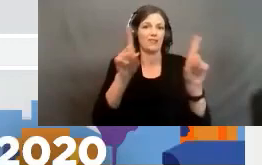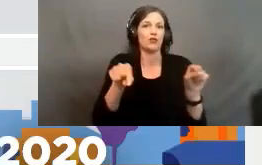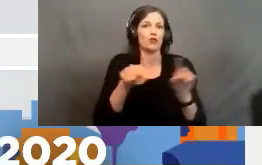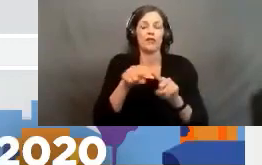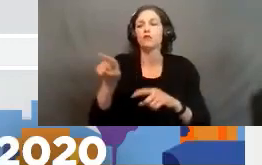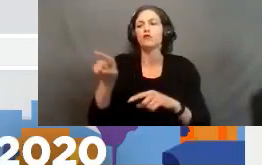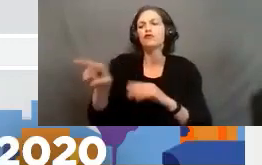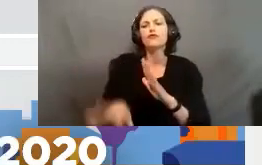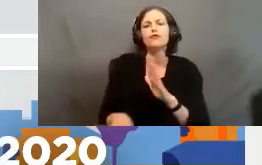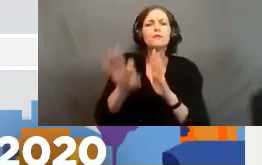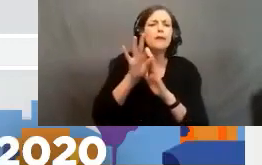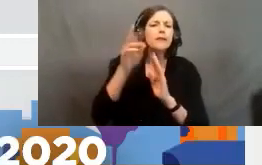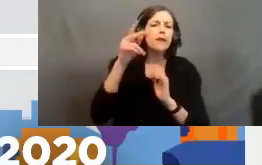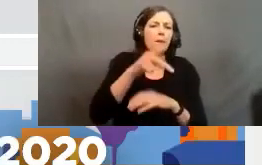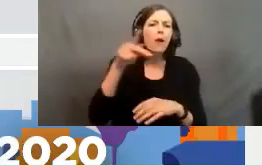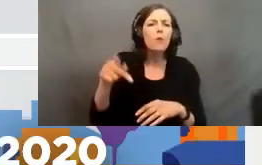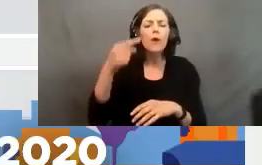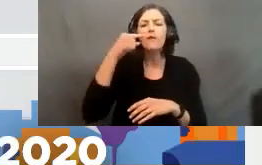PowerPoint for this particular example